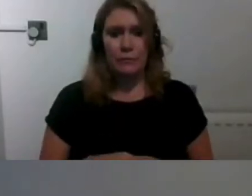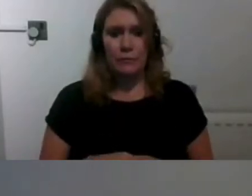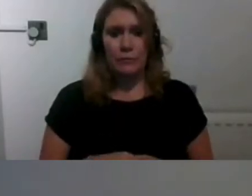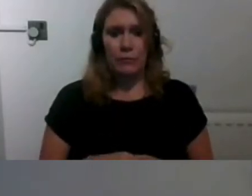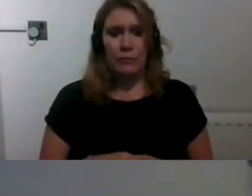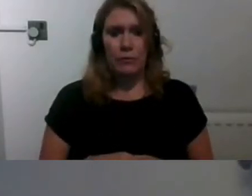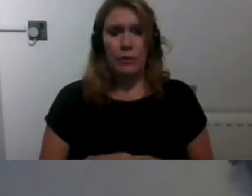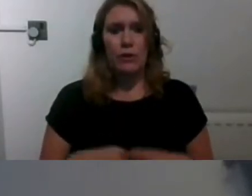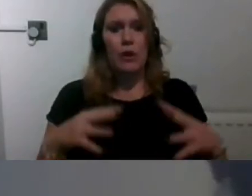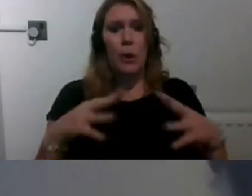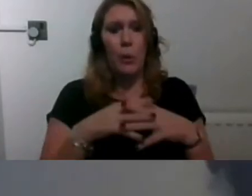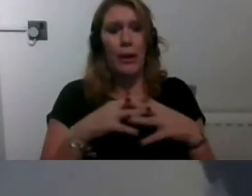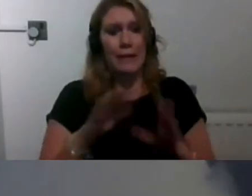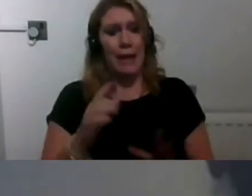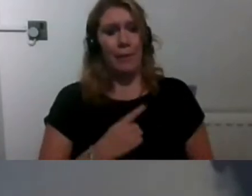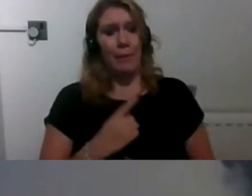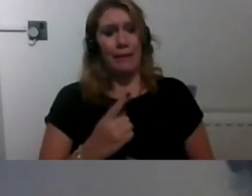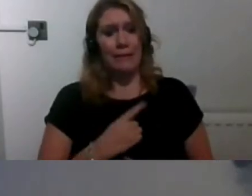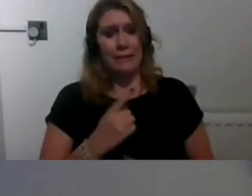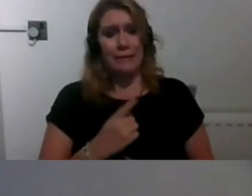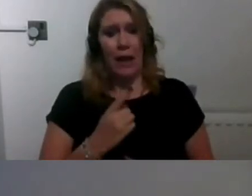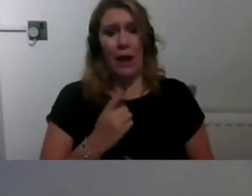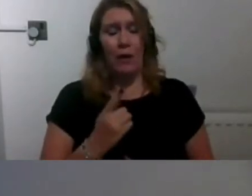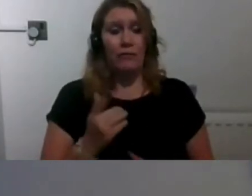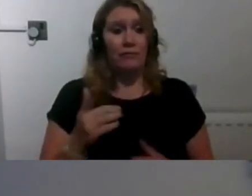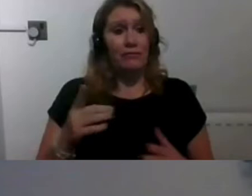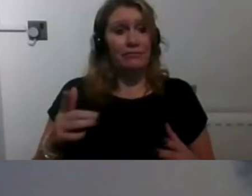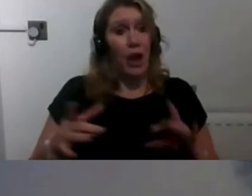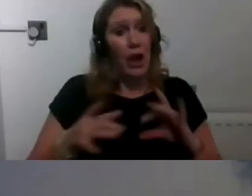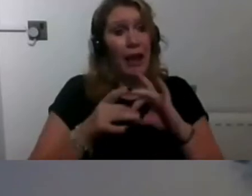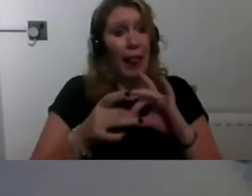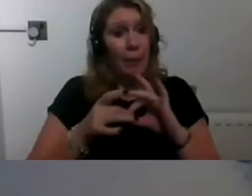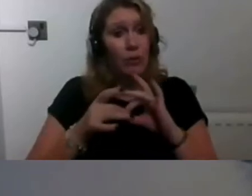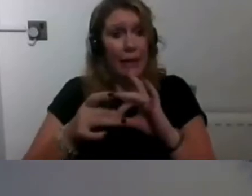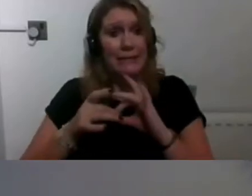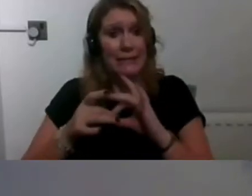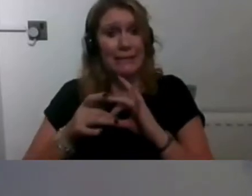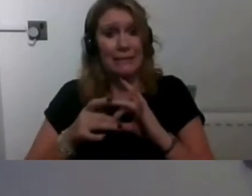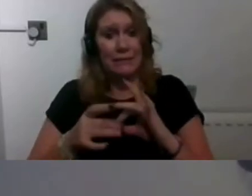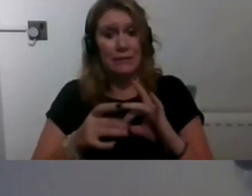Wendy and I were able to celebrate on the